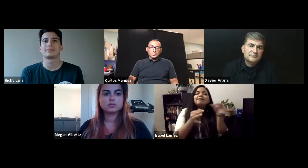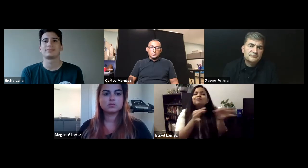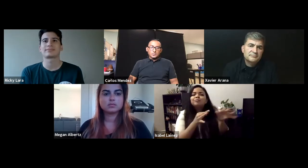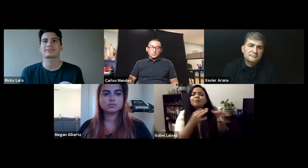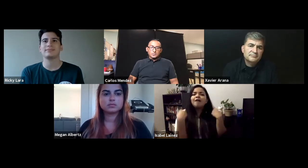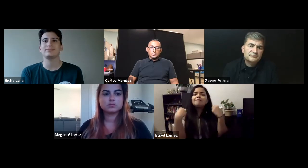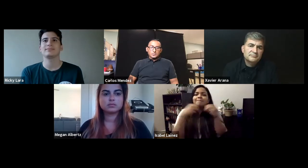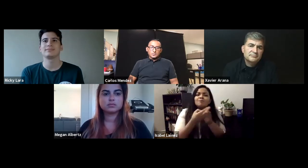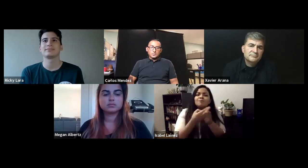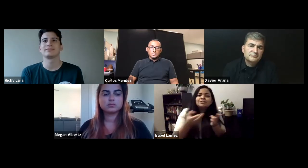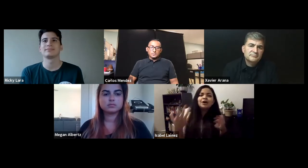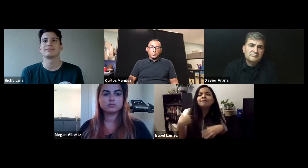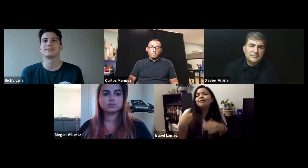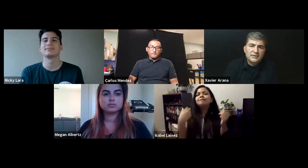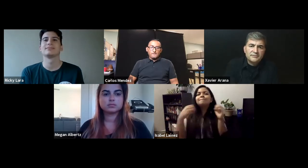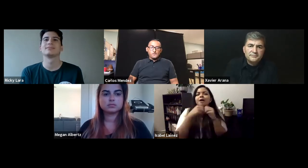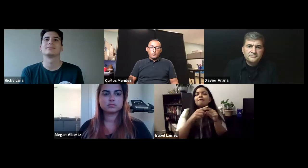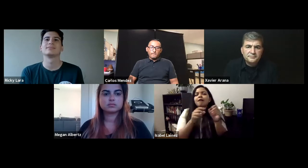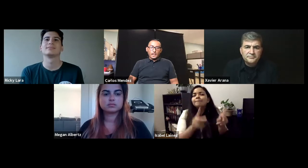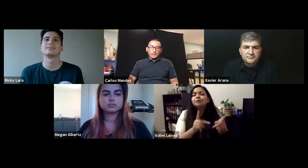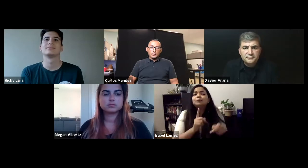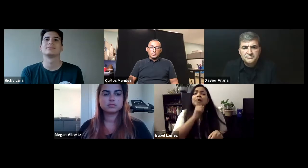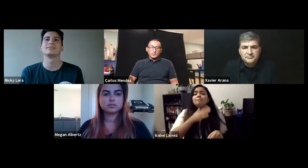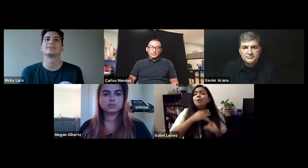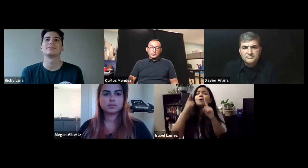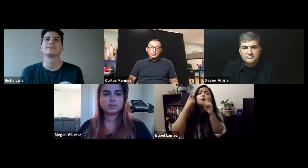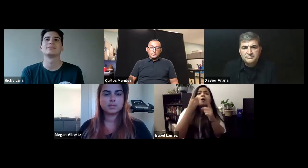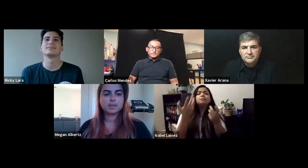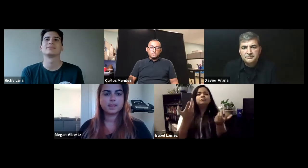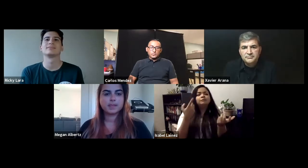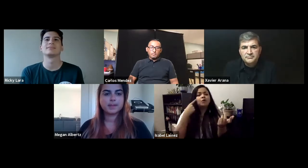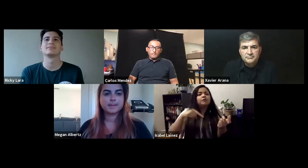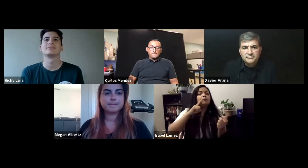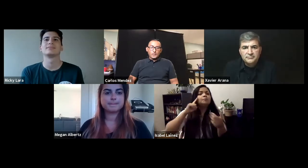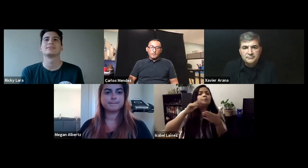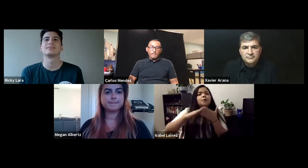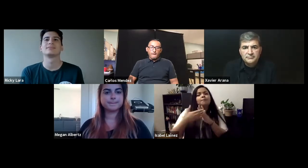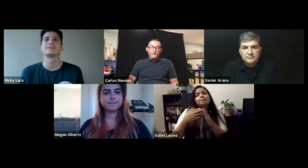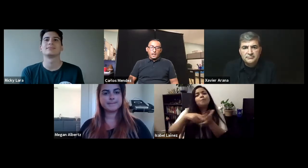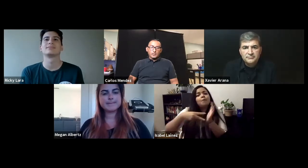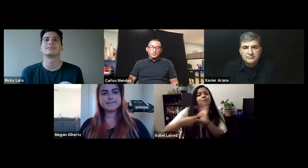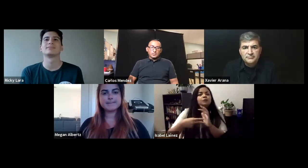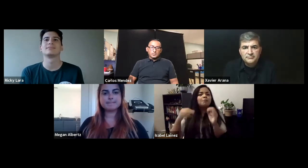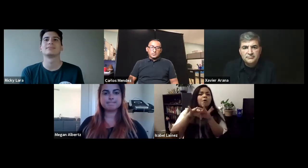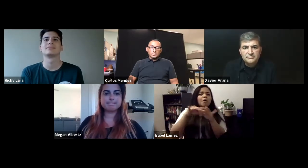When I get into a new place, I want to learn something. I want to have the opportunity to grow,